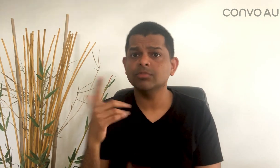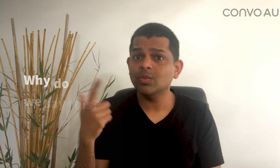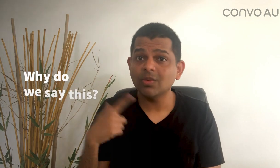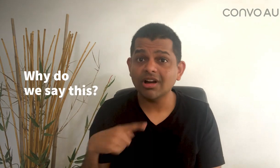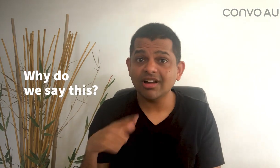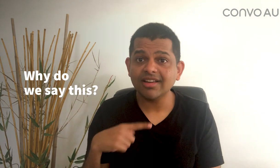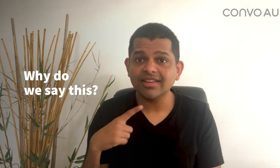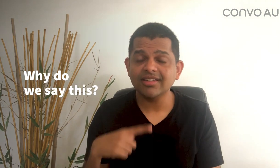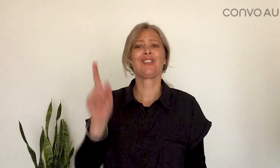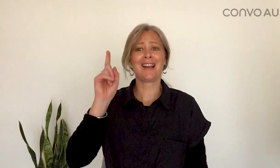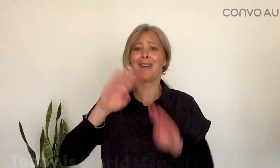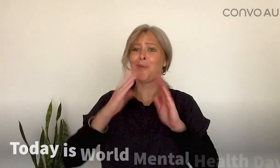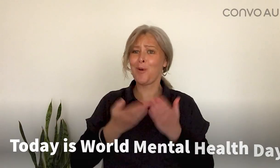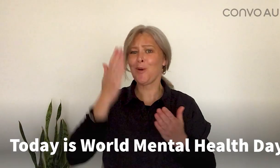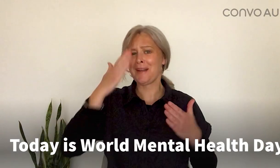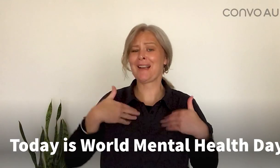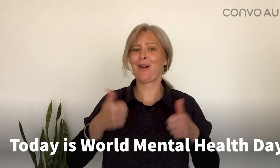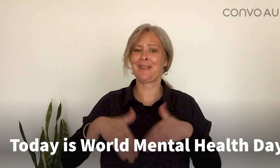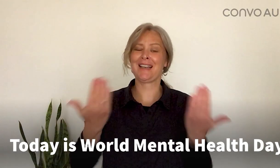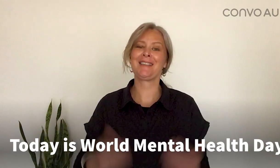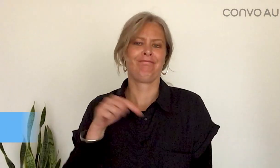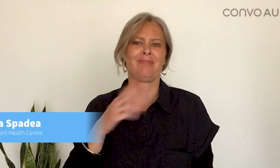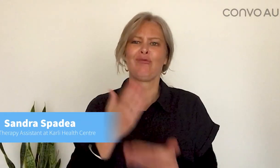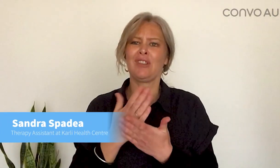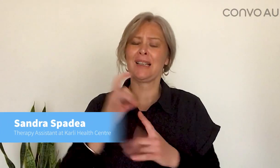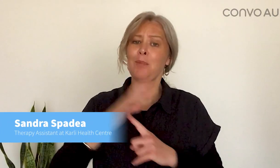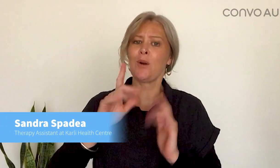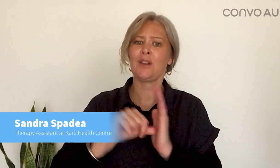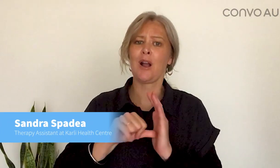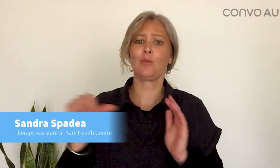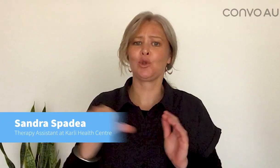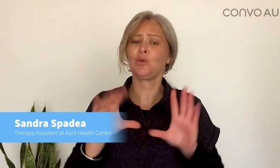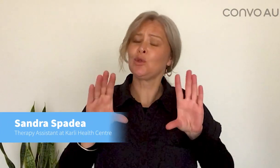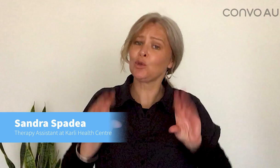Why do we say this? Today is World Mental Health Day, an important time to pause